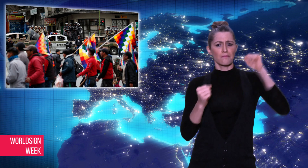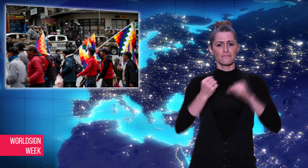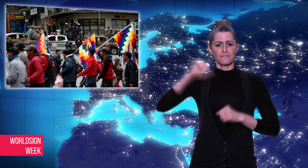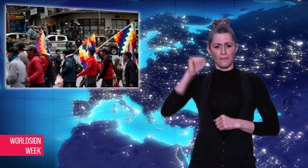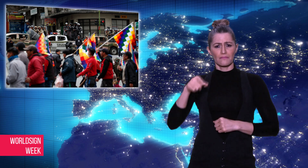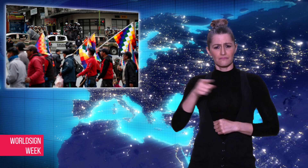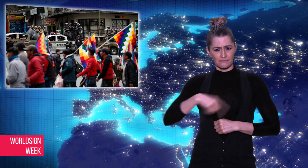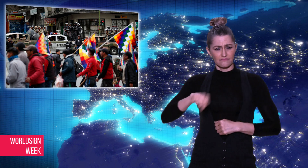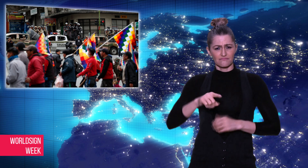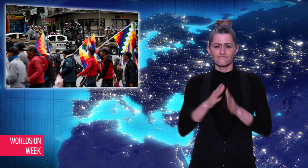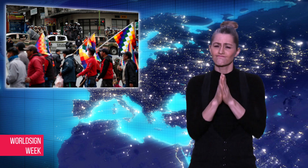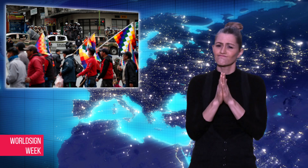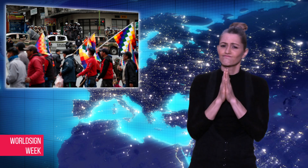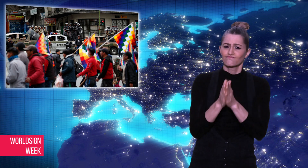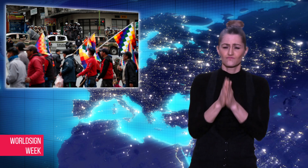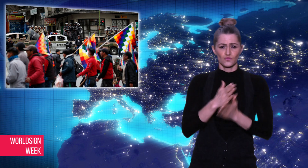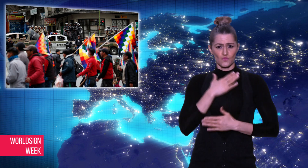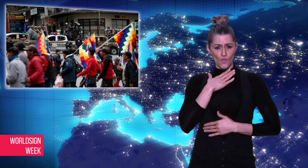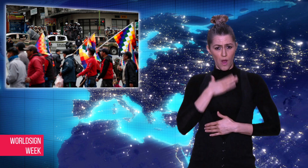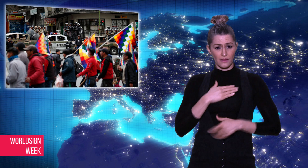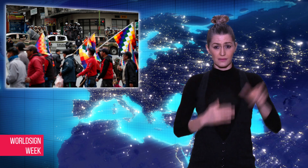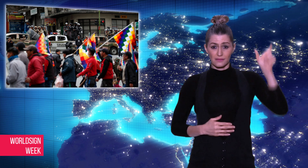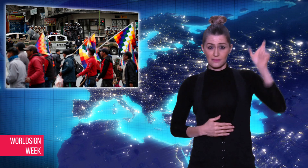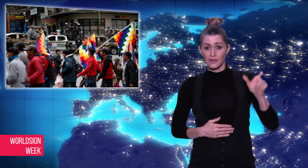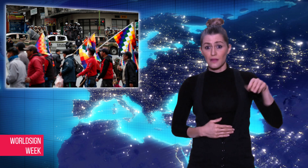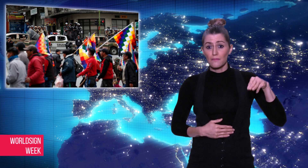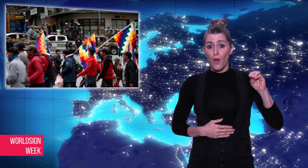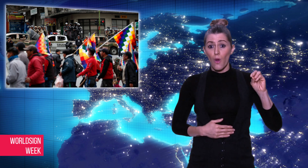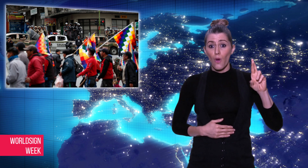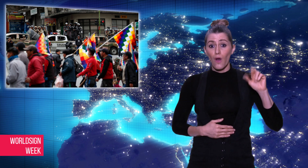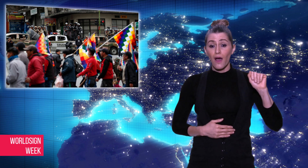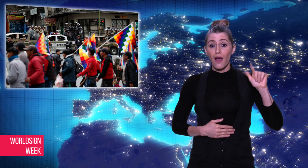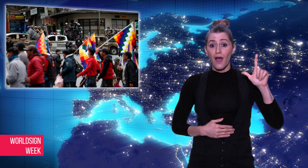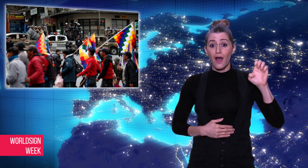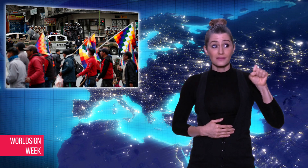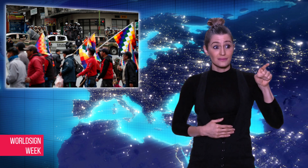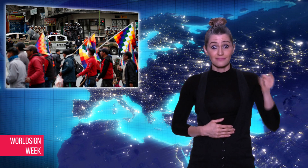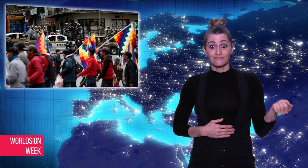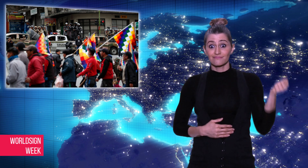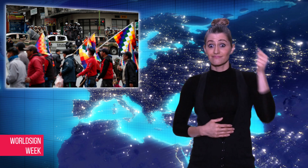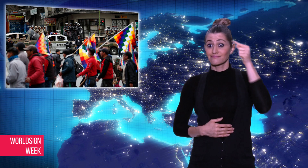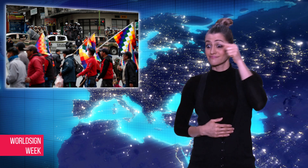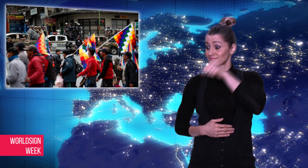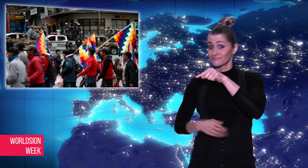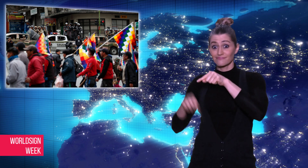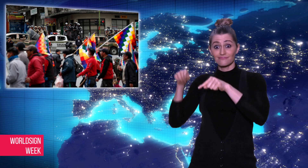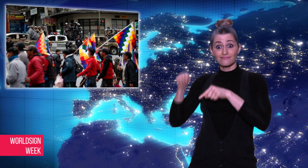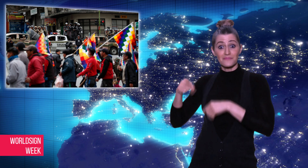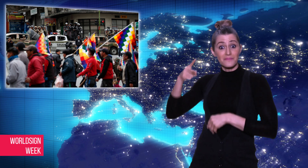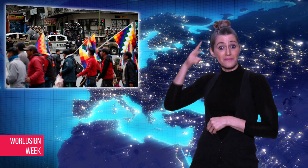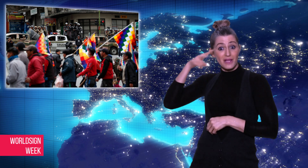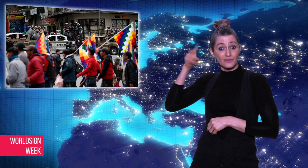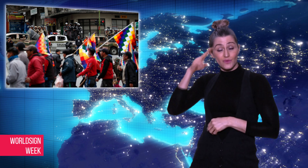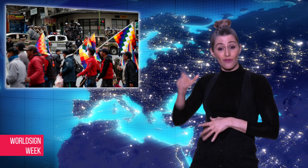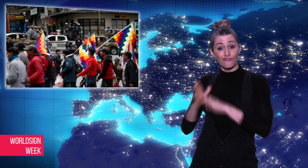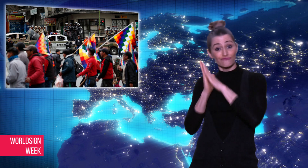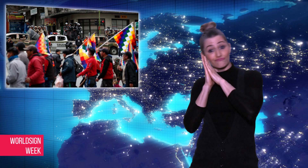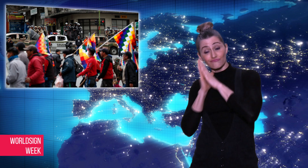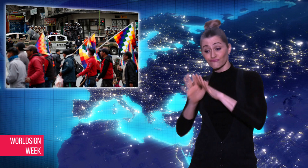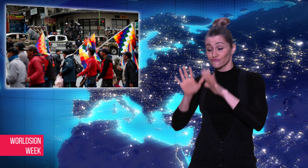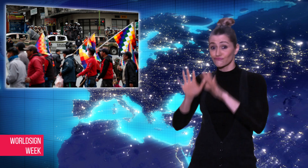Now there are pro-government protests